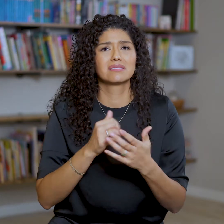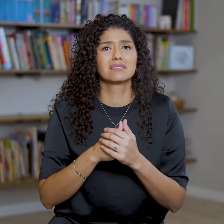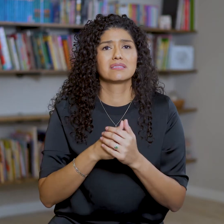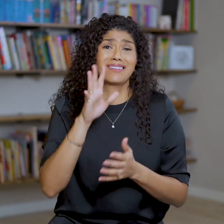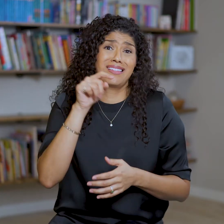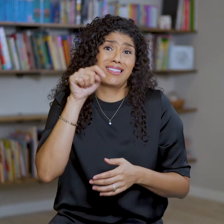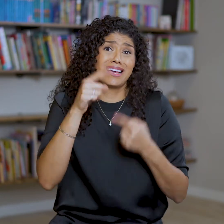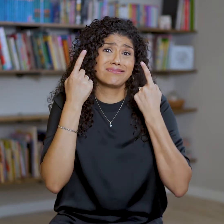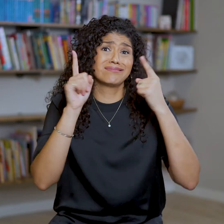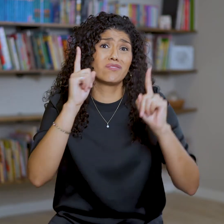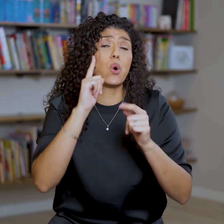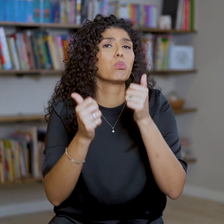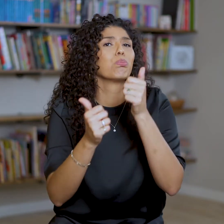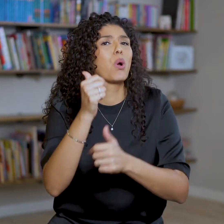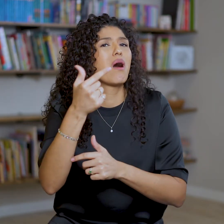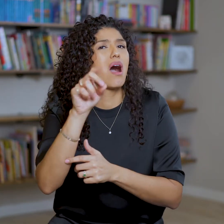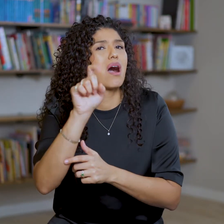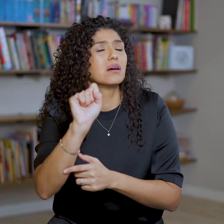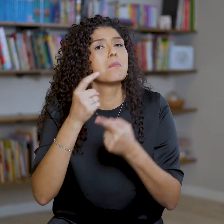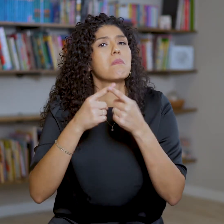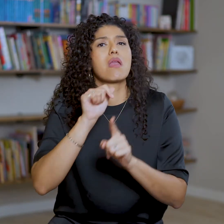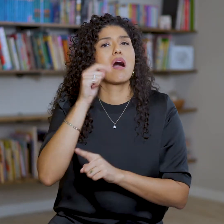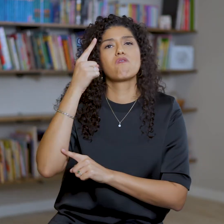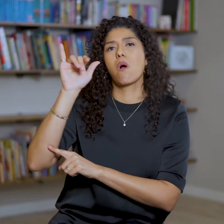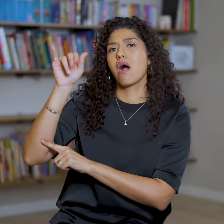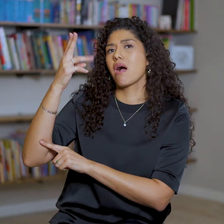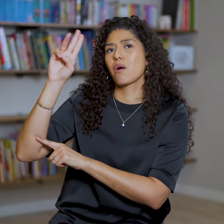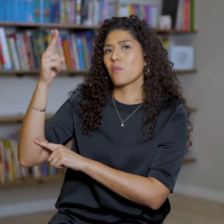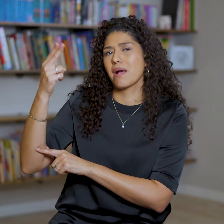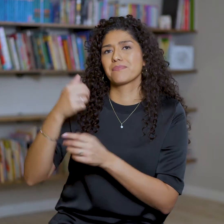This works well with pretty much every god except YHWH,